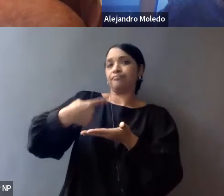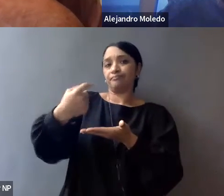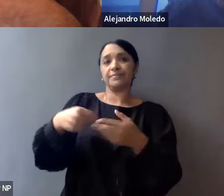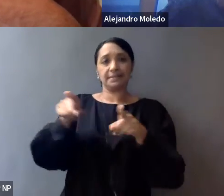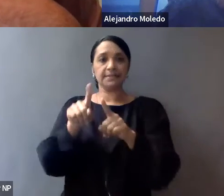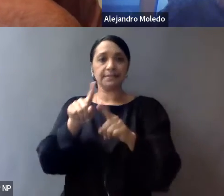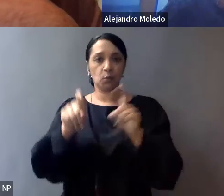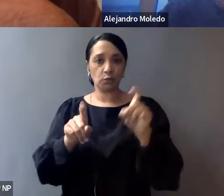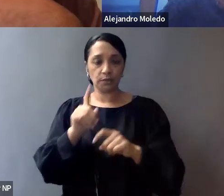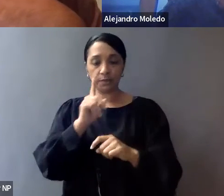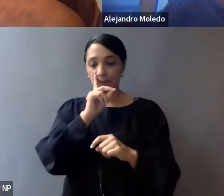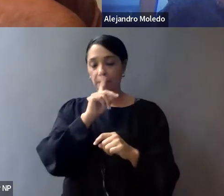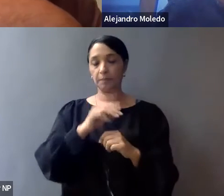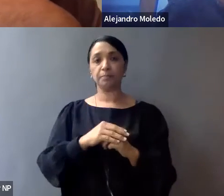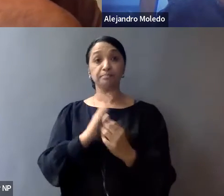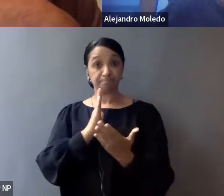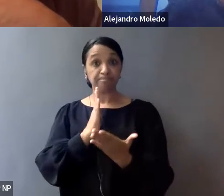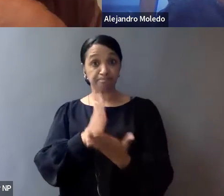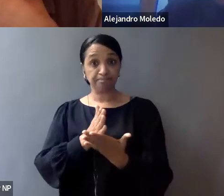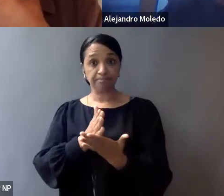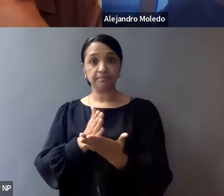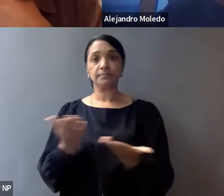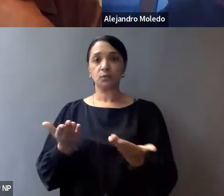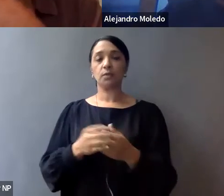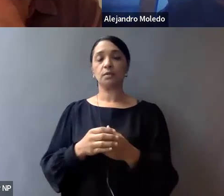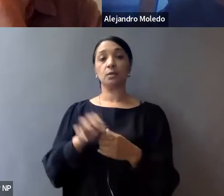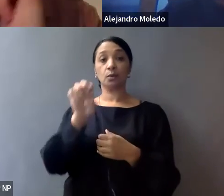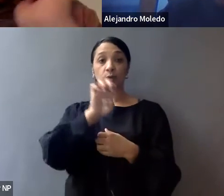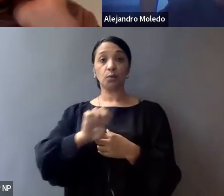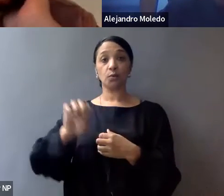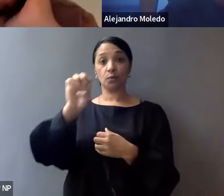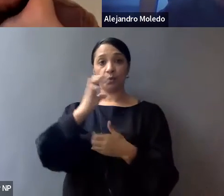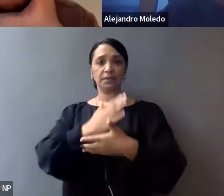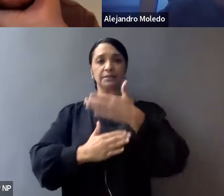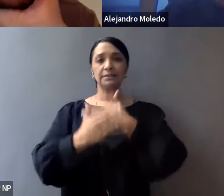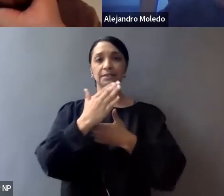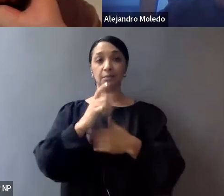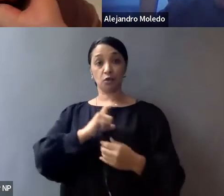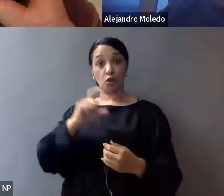it's true that the European Disability Card may create